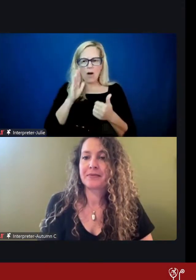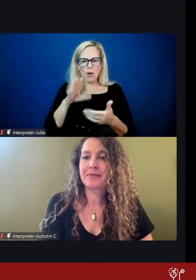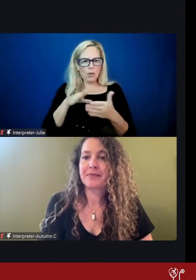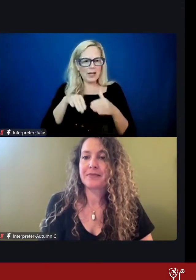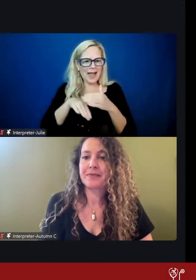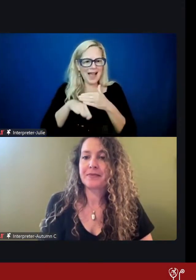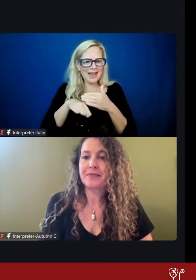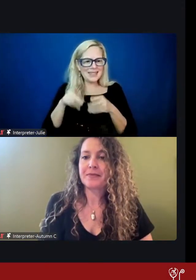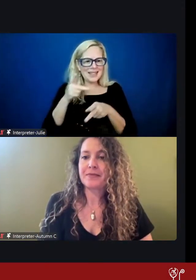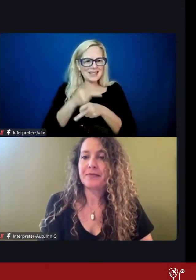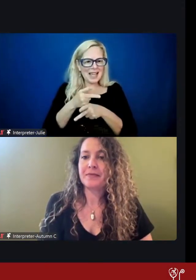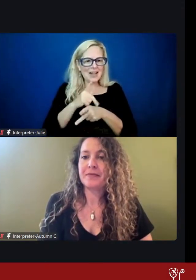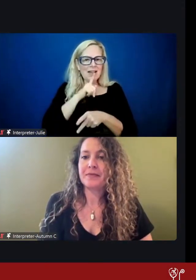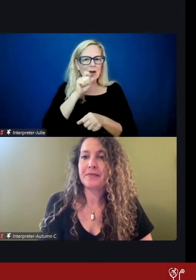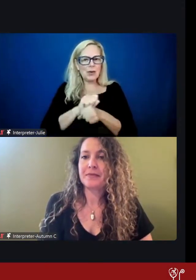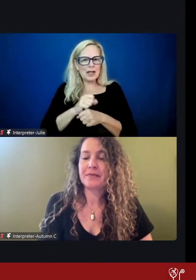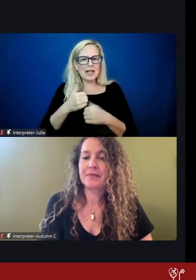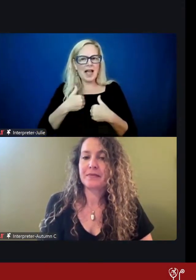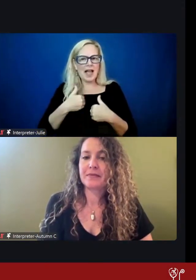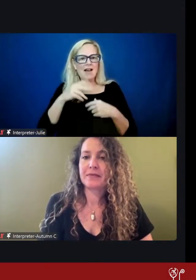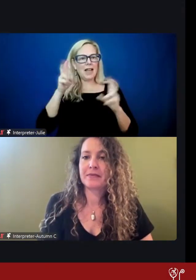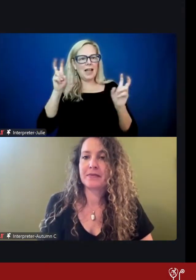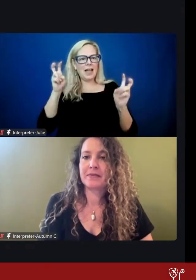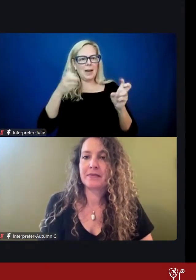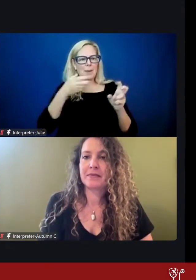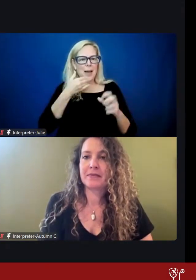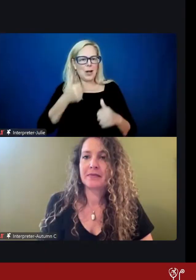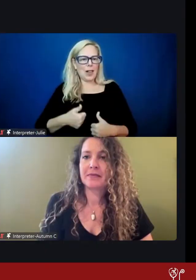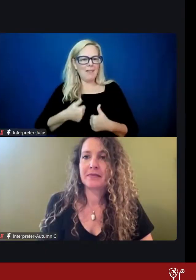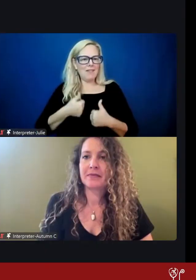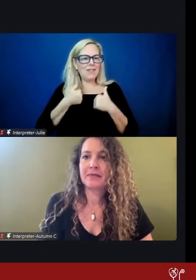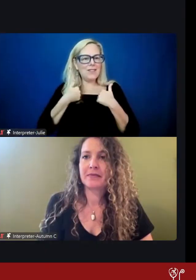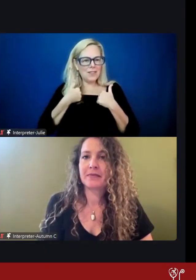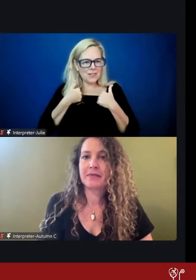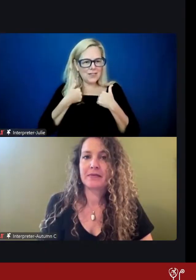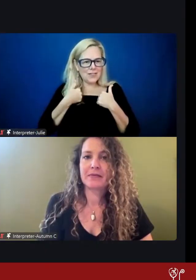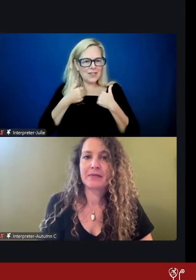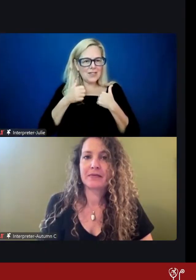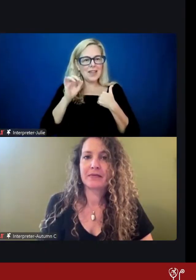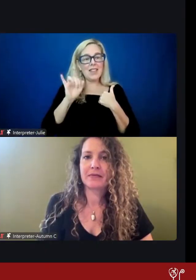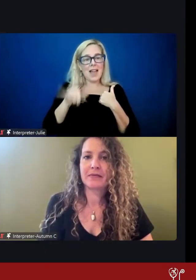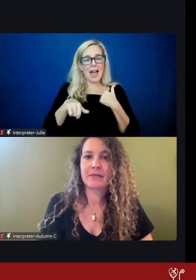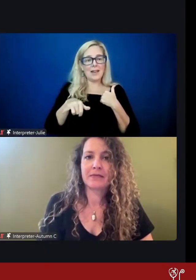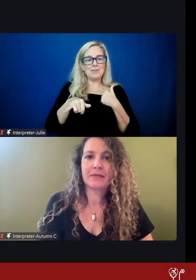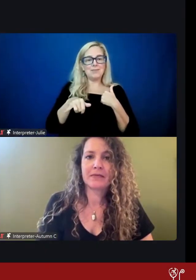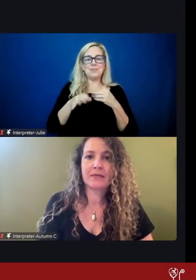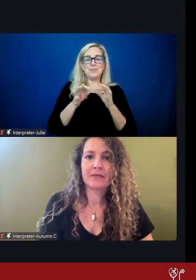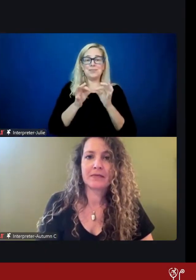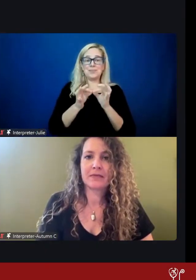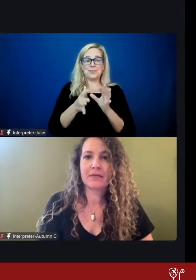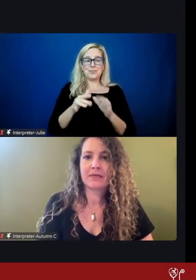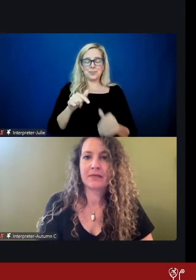So that's what I'm always thinking about and that's why I'm so passionate about policy and the national and international work I do.